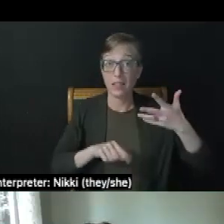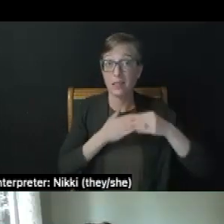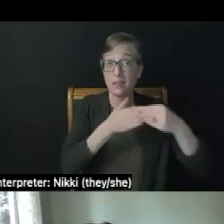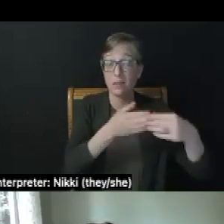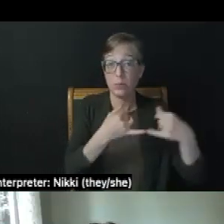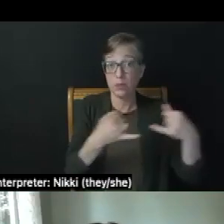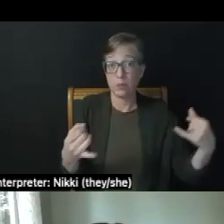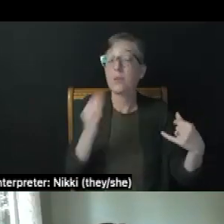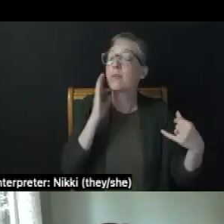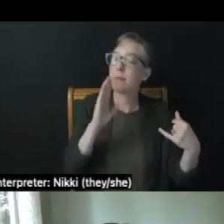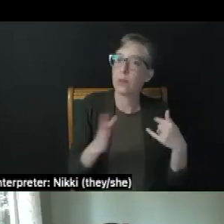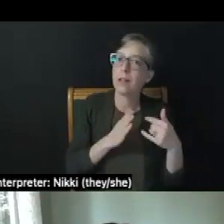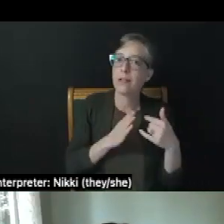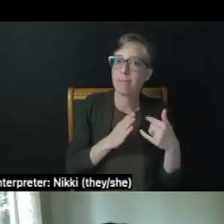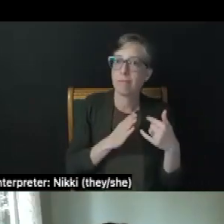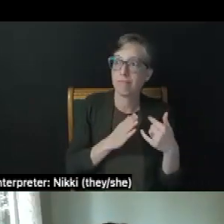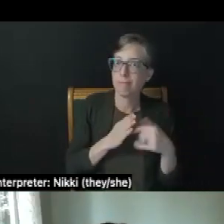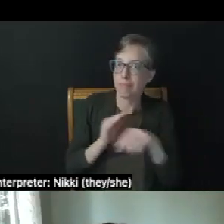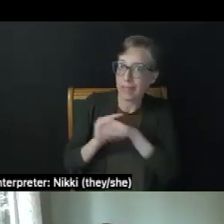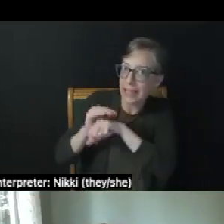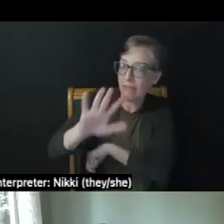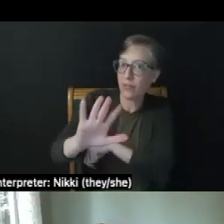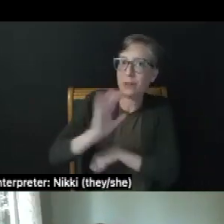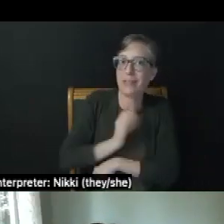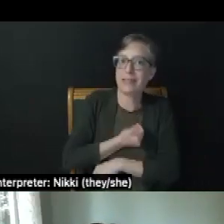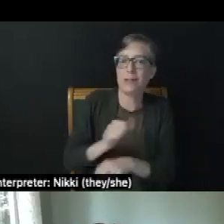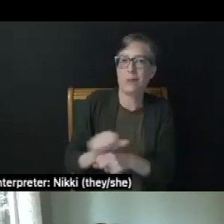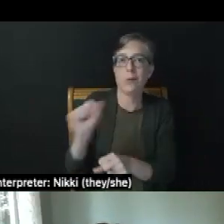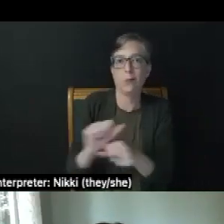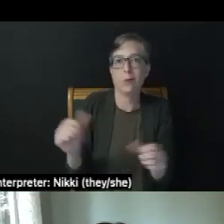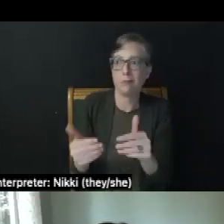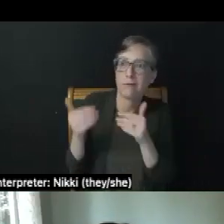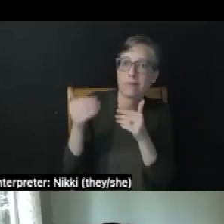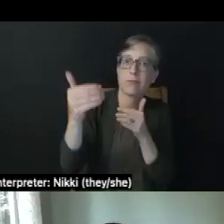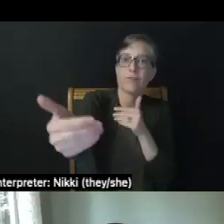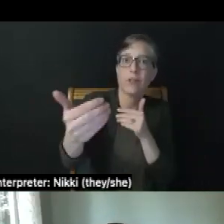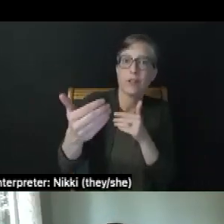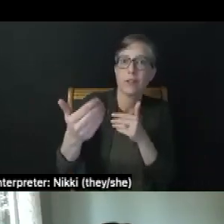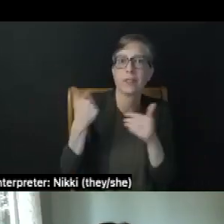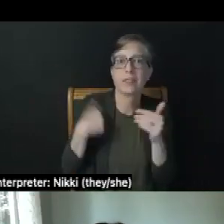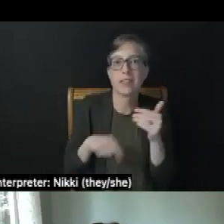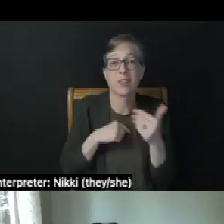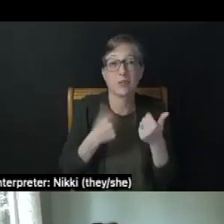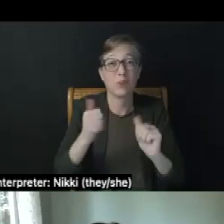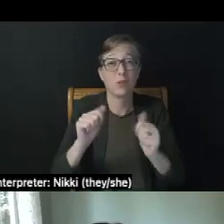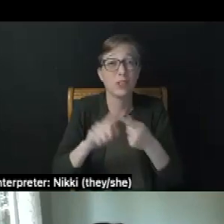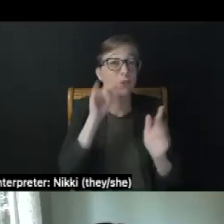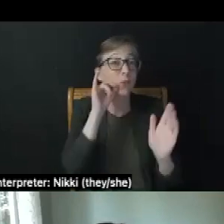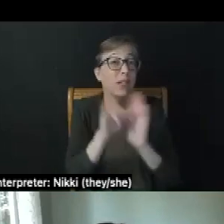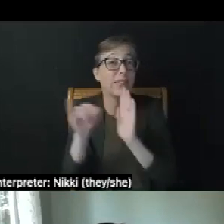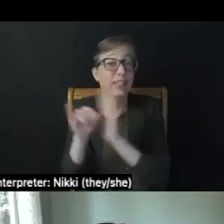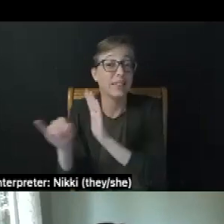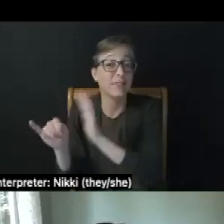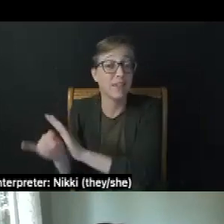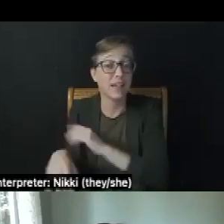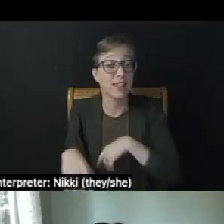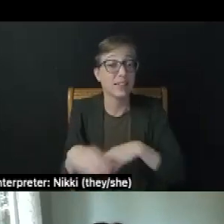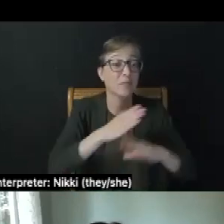on identifying equity issues, barriers, and opportunities in community living.